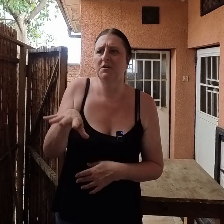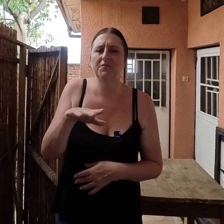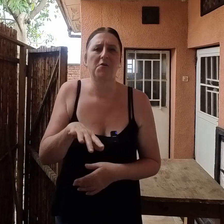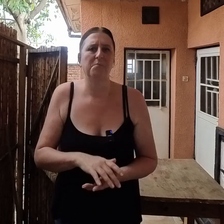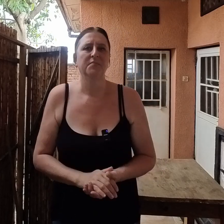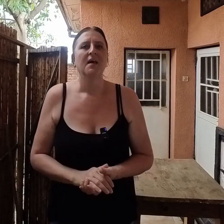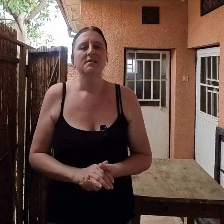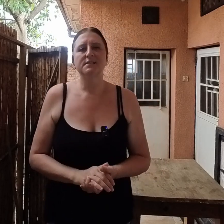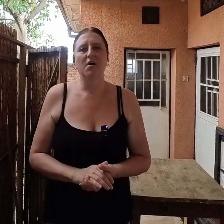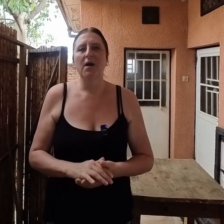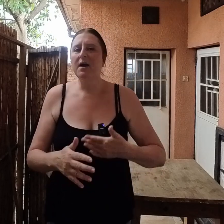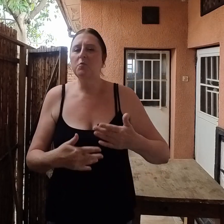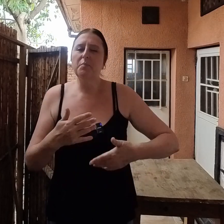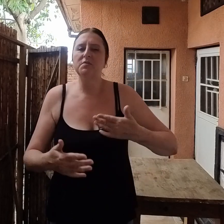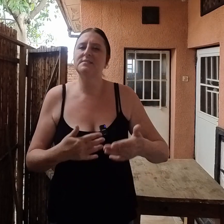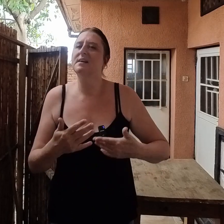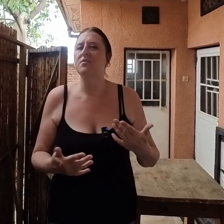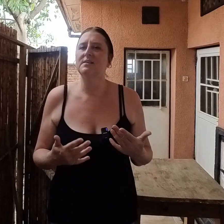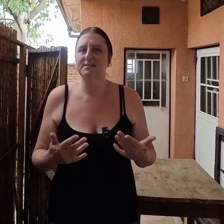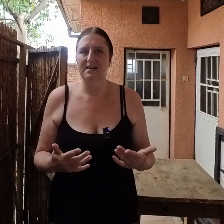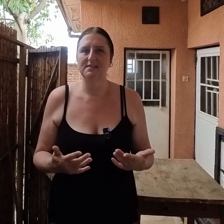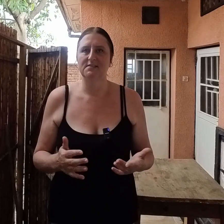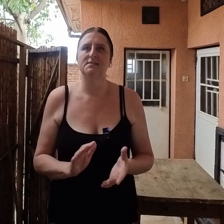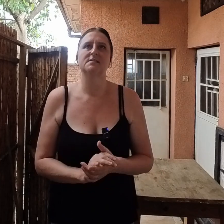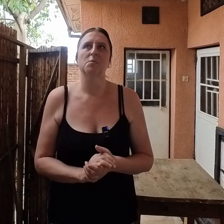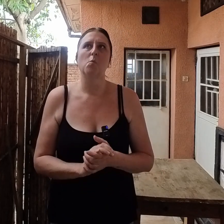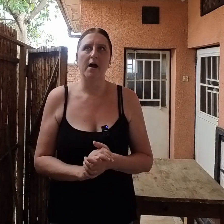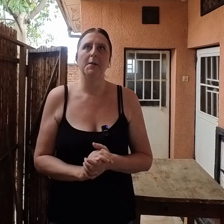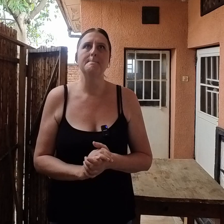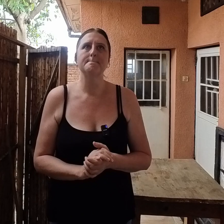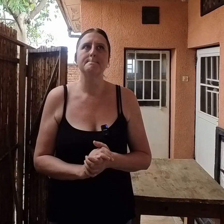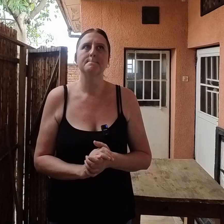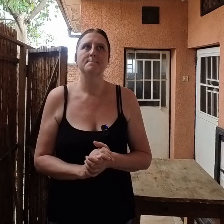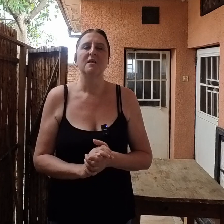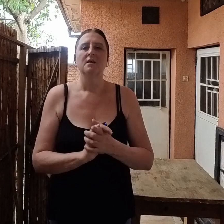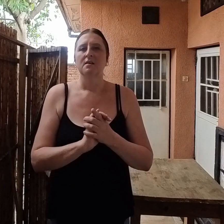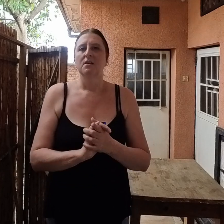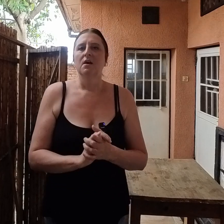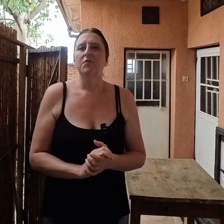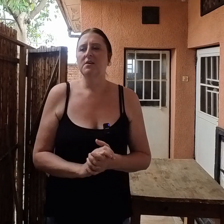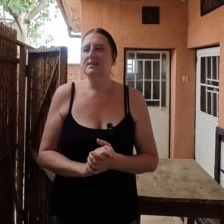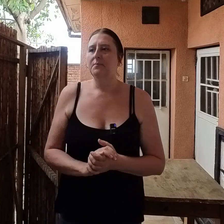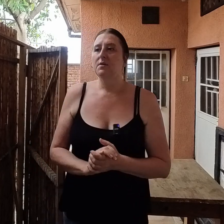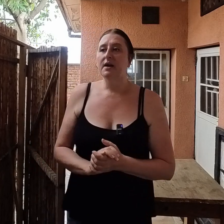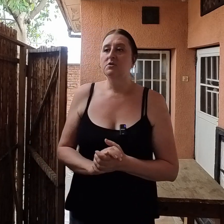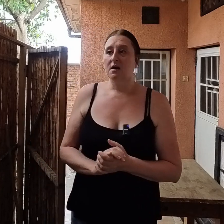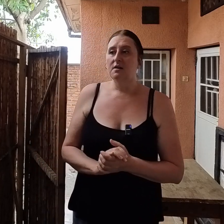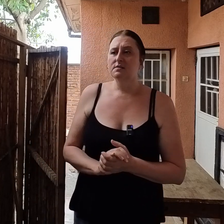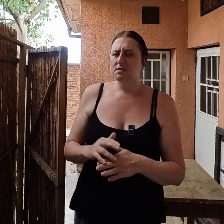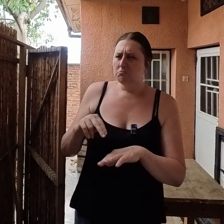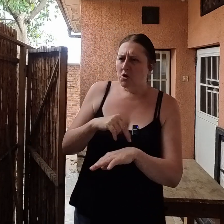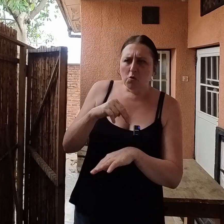are you from?' So, how can we put this together in a sentence? Well, for example I could ask, you know,